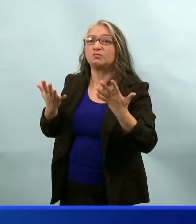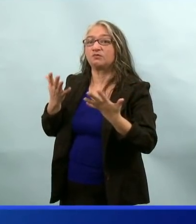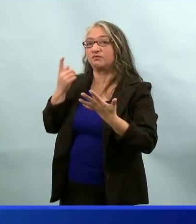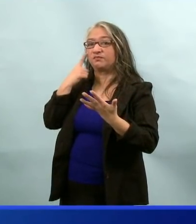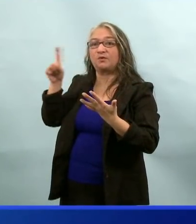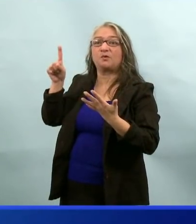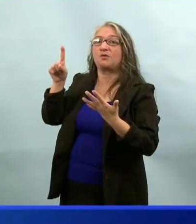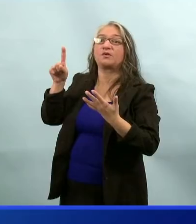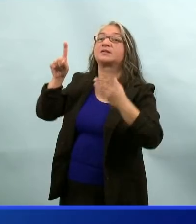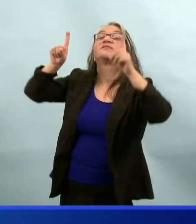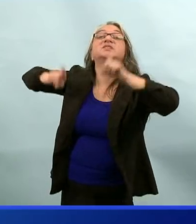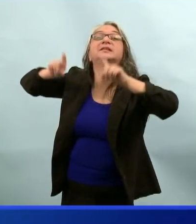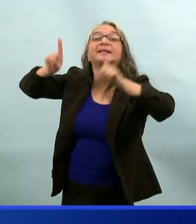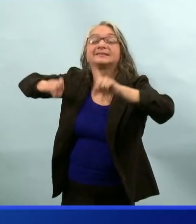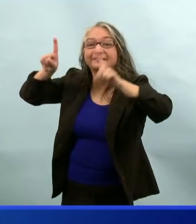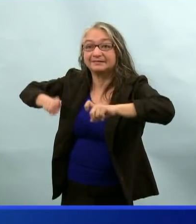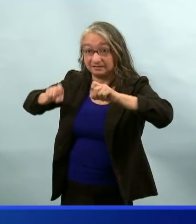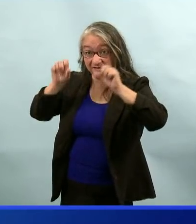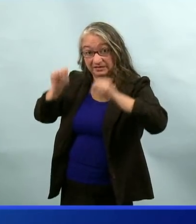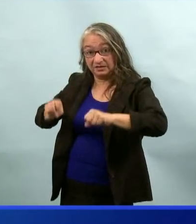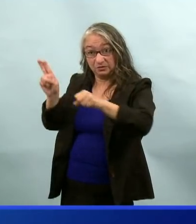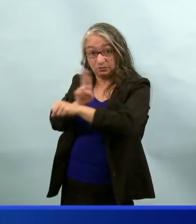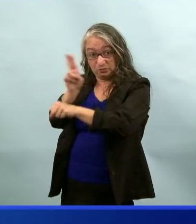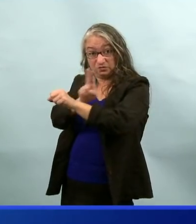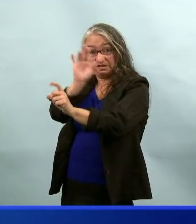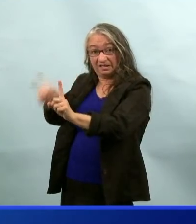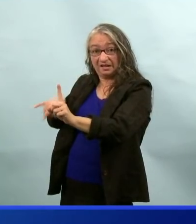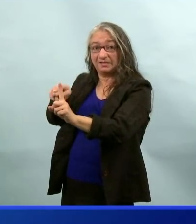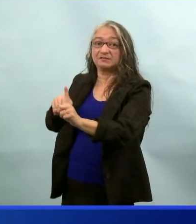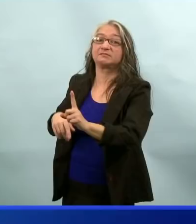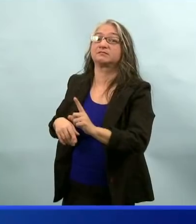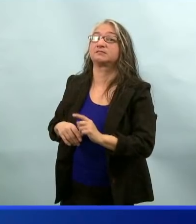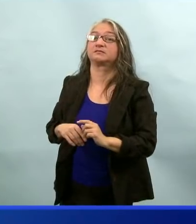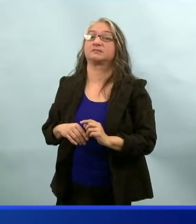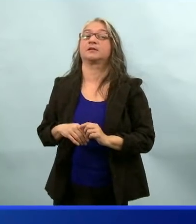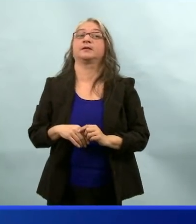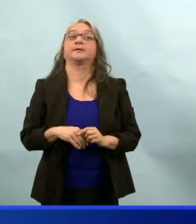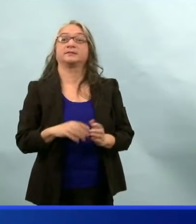tests aren't very useful in that situation so there's a lot of evidence supporting that we're